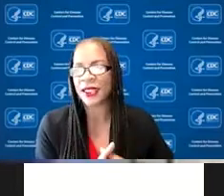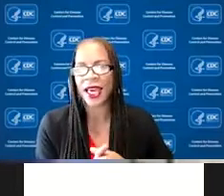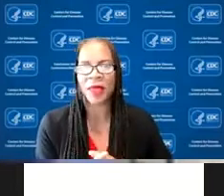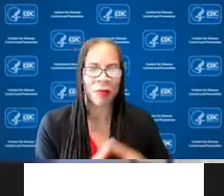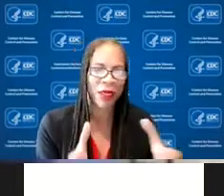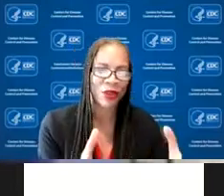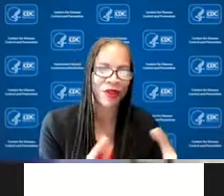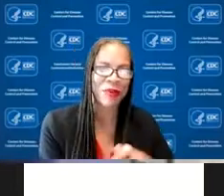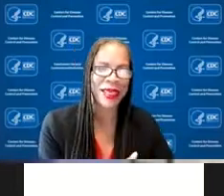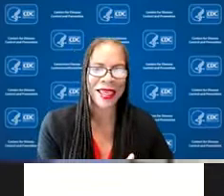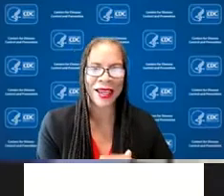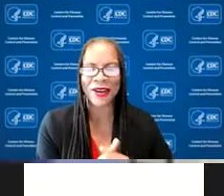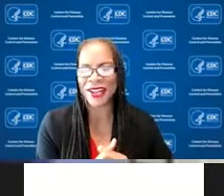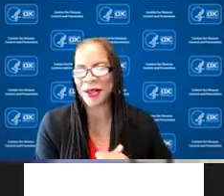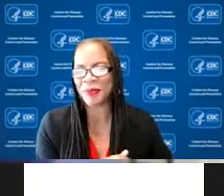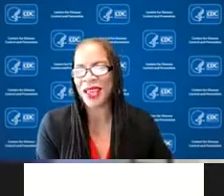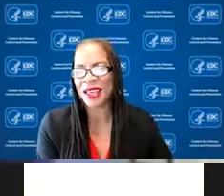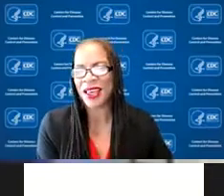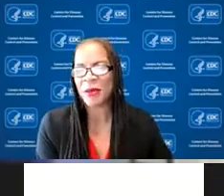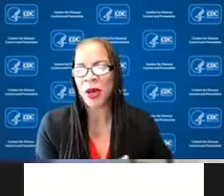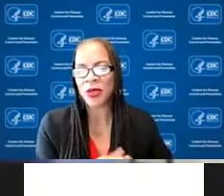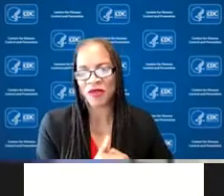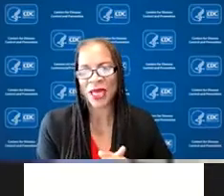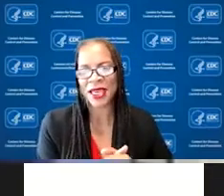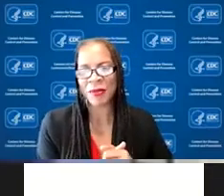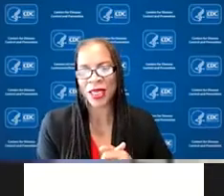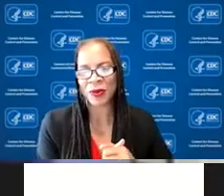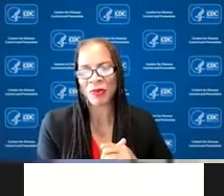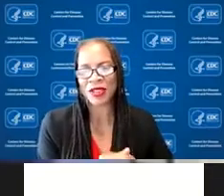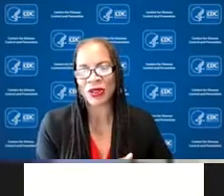the lab. That’s a picture of me there. Most of my time, as was mentioned during